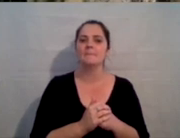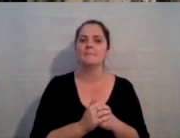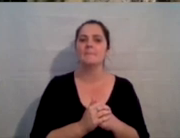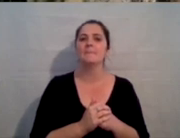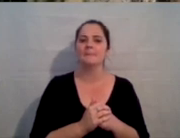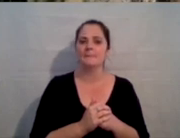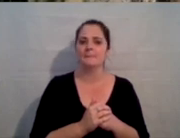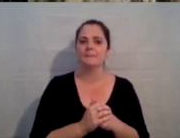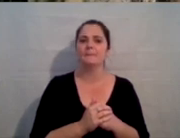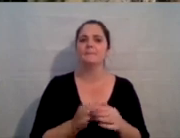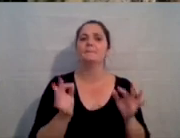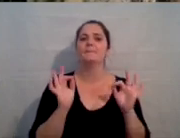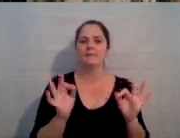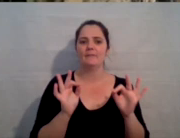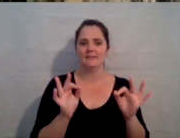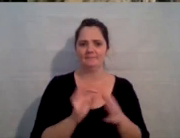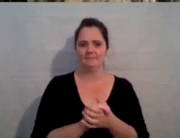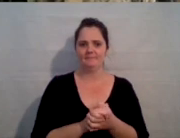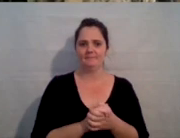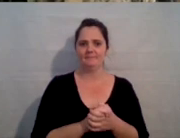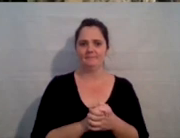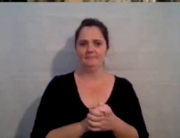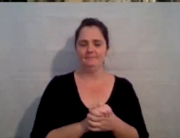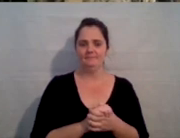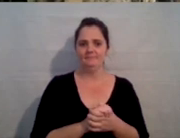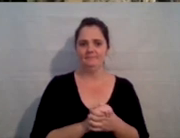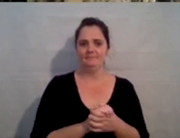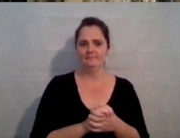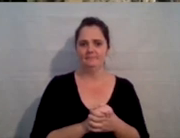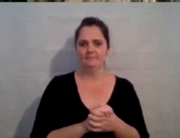and let's give just a really strong Venus de Milo contrapposto,